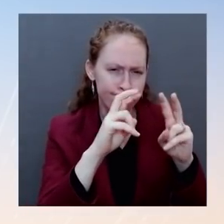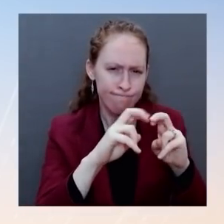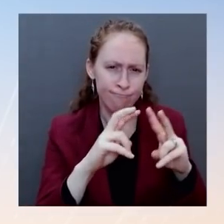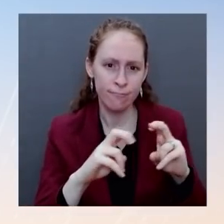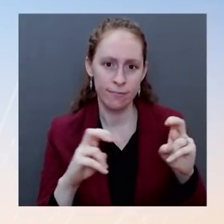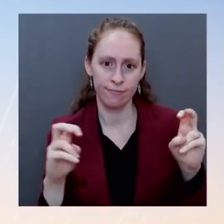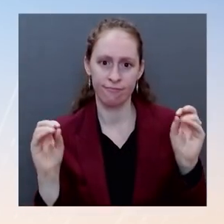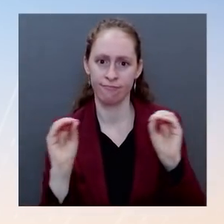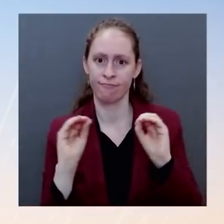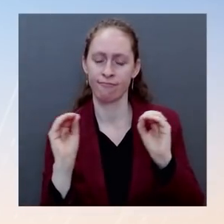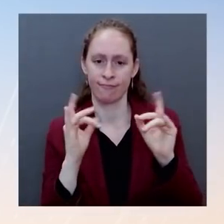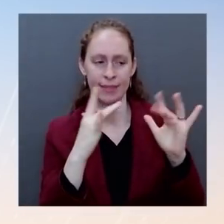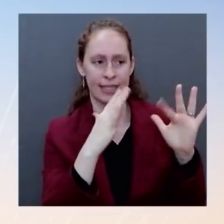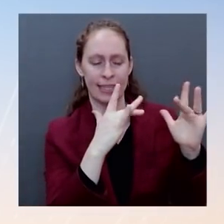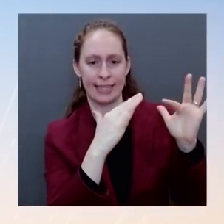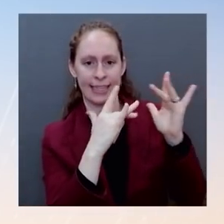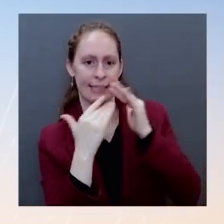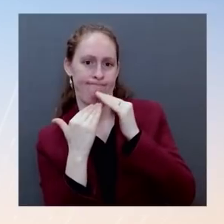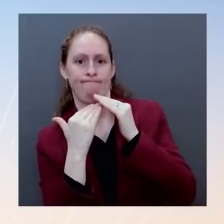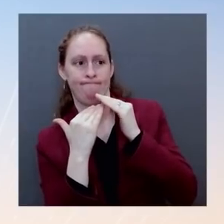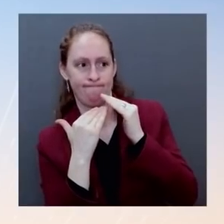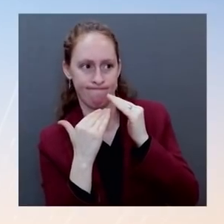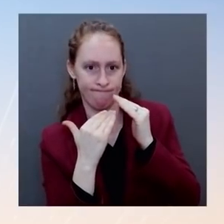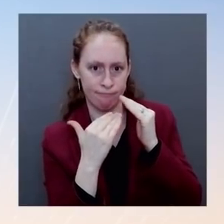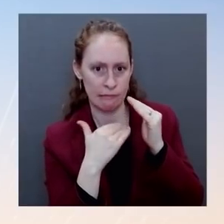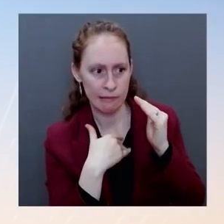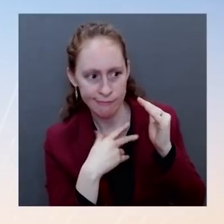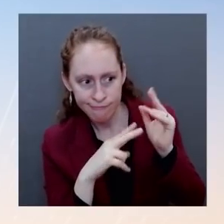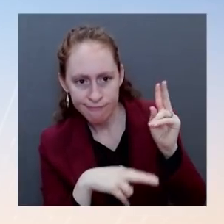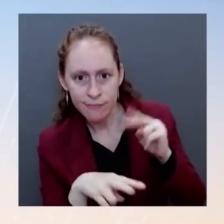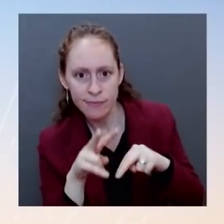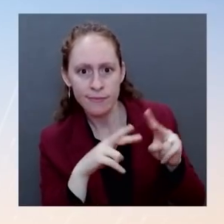even as these negotiations are ongoing, and as we conveyed back in December